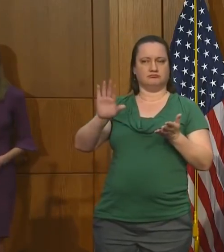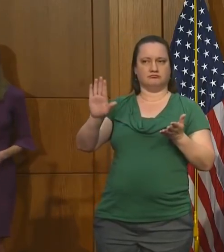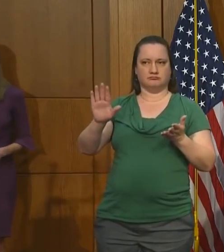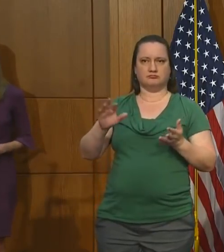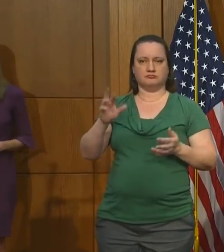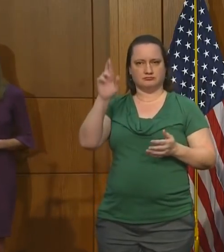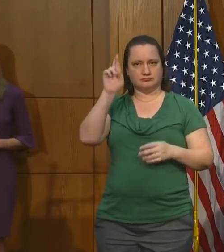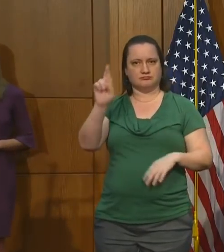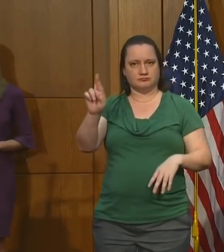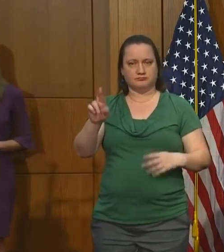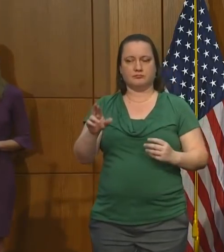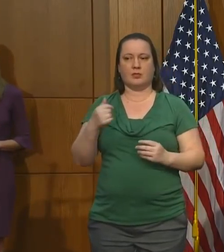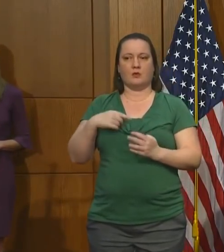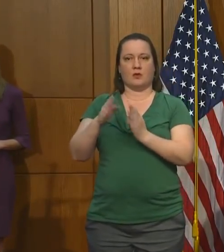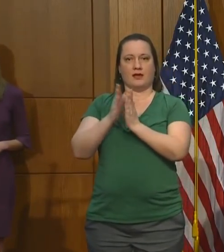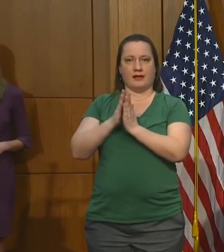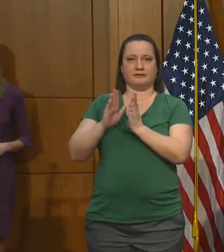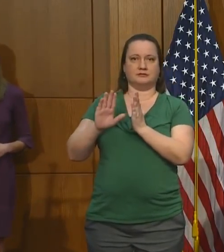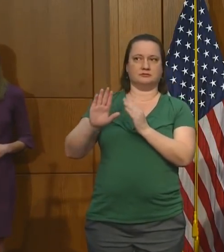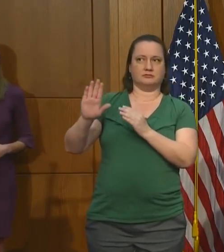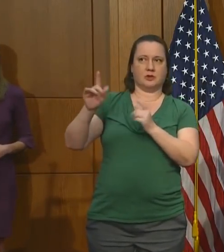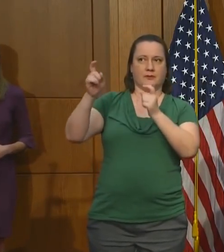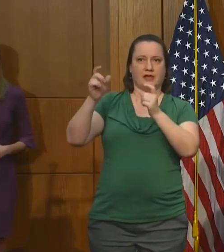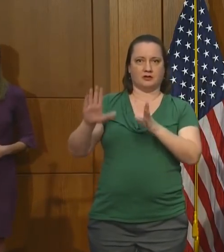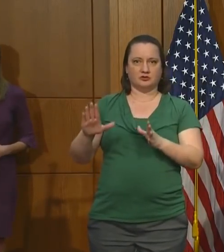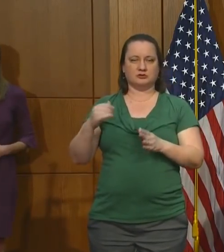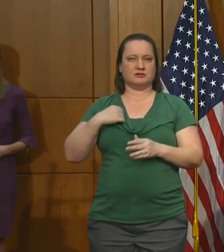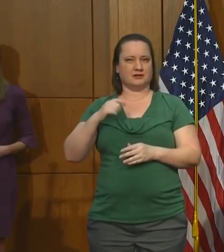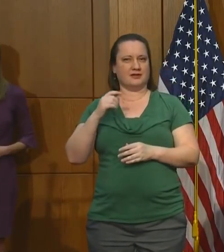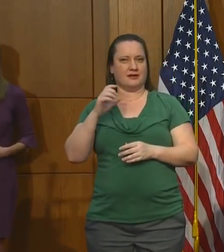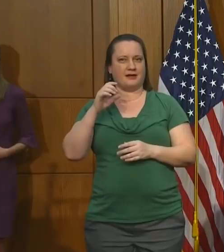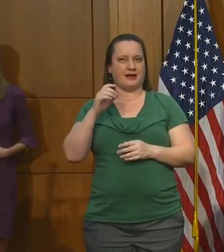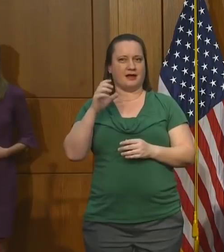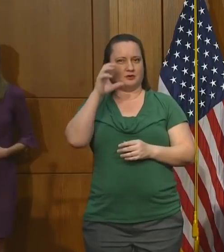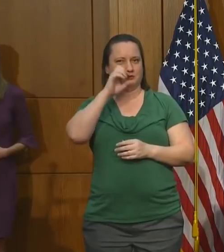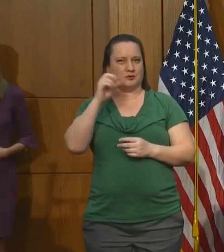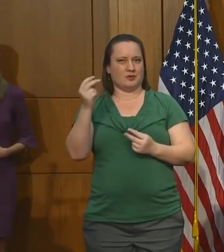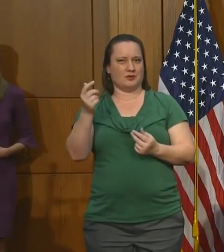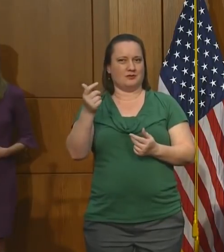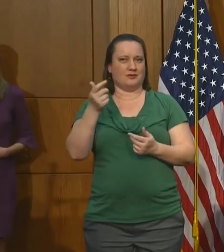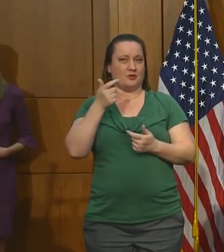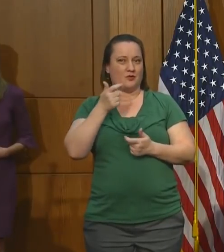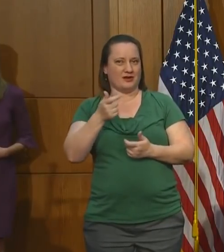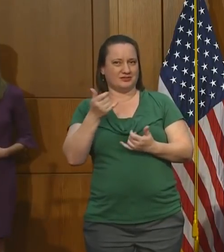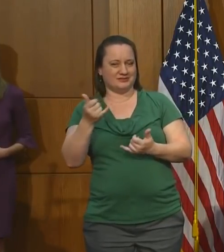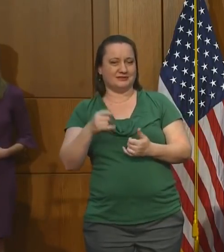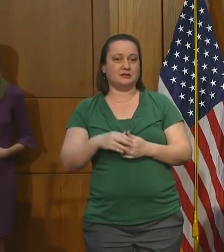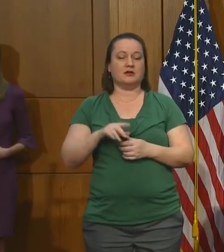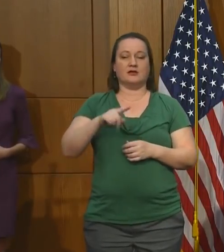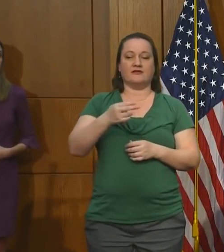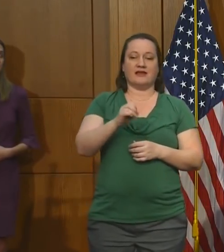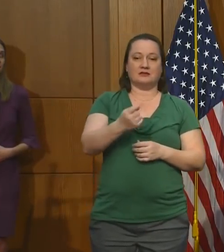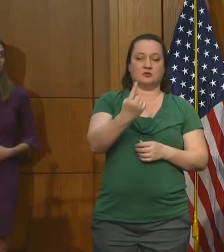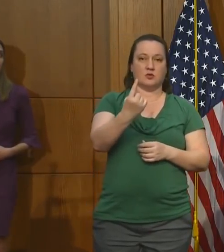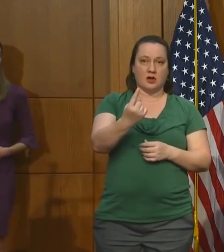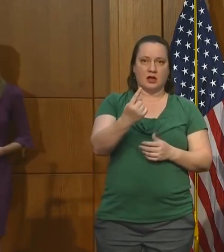IN TIME. THE REST OF VIRGINIA THAT WE ACKNOWLEDGE THAT. AND WHAT WE ASK THOSE WERE IN THE LAST EXPECT THOSE ELECTED OFFICIALS AND MANAGERS ARE